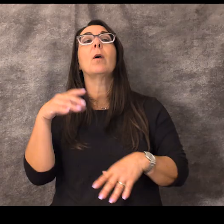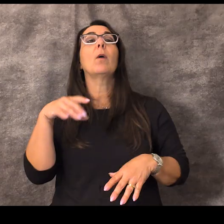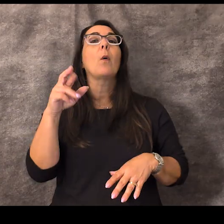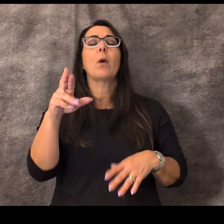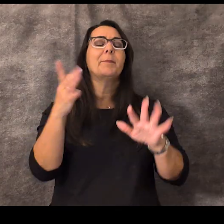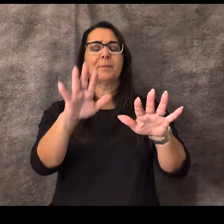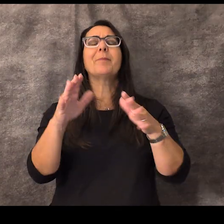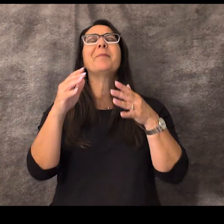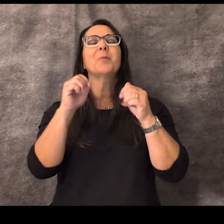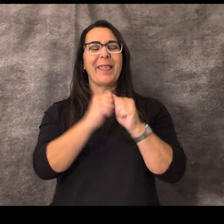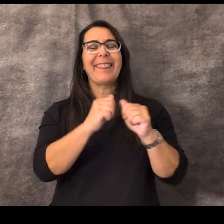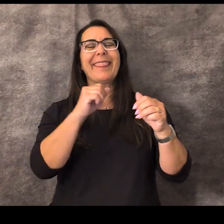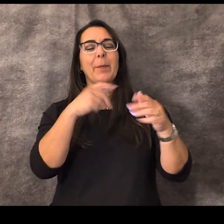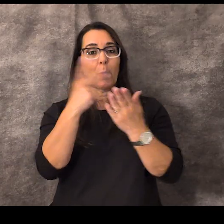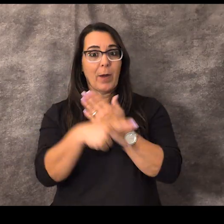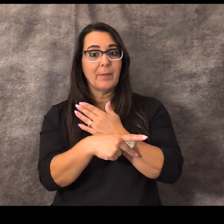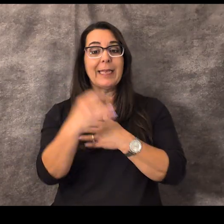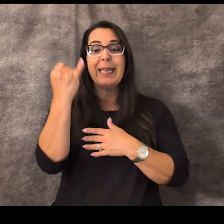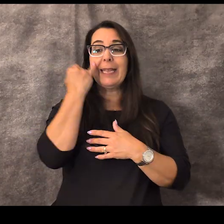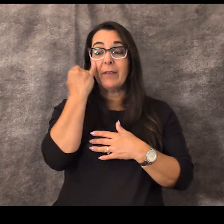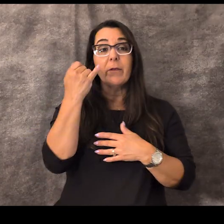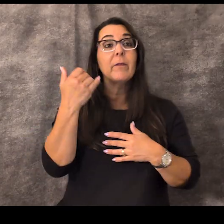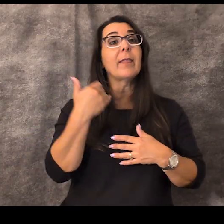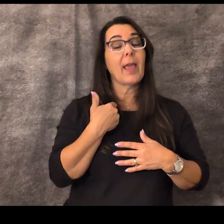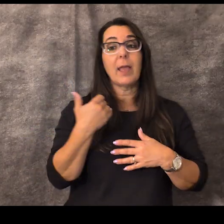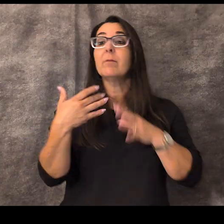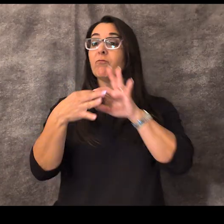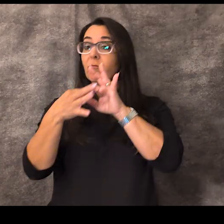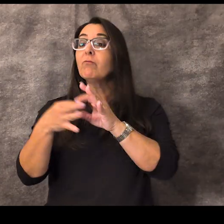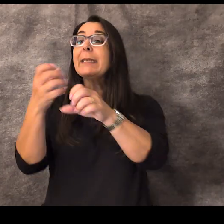What what additional changes need to be made. On paper, these programs